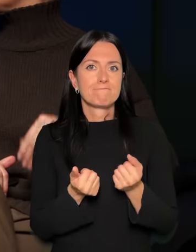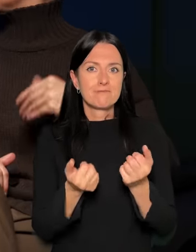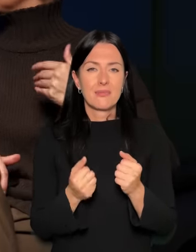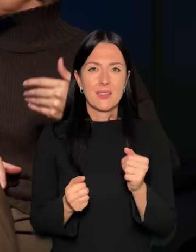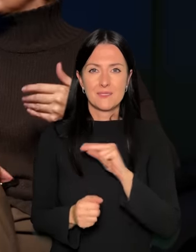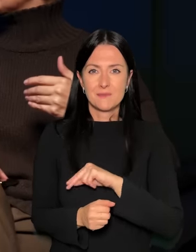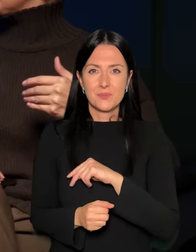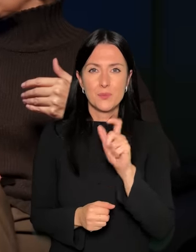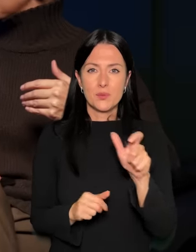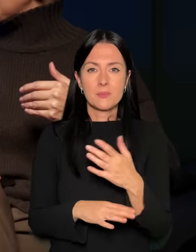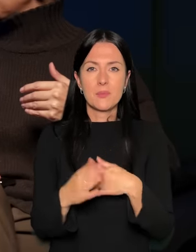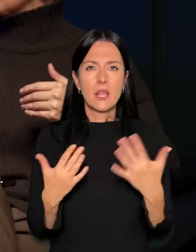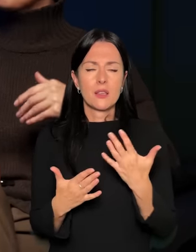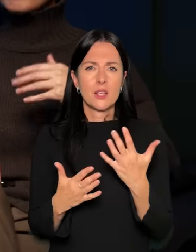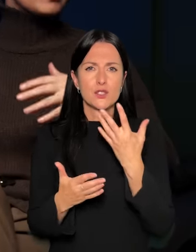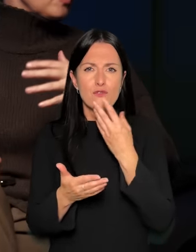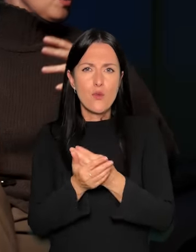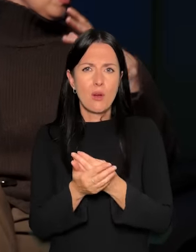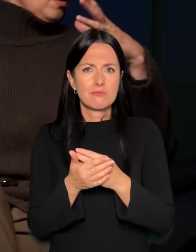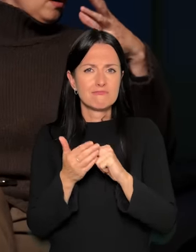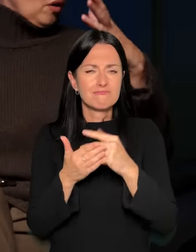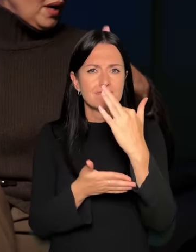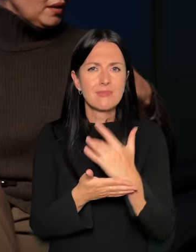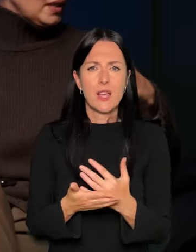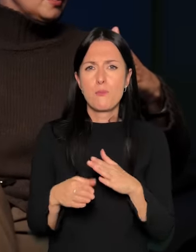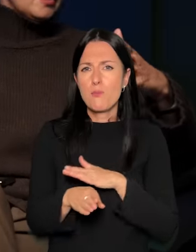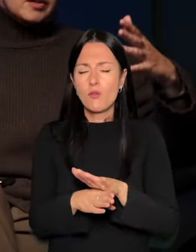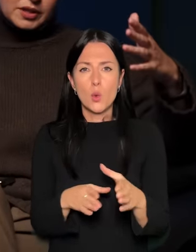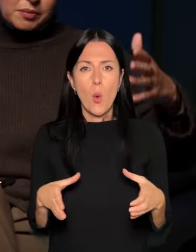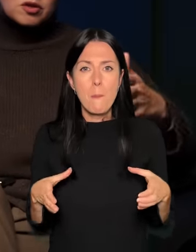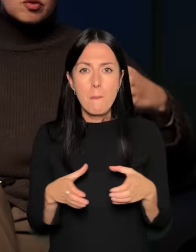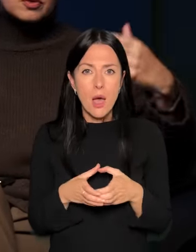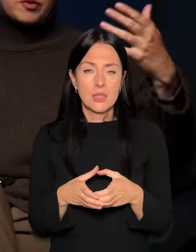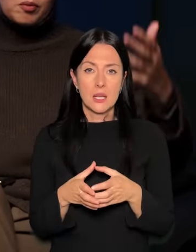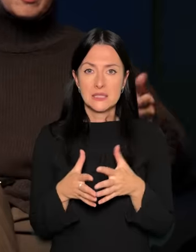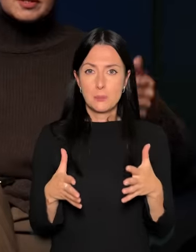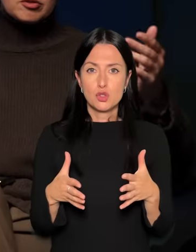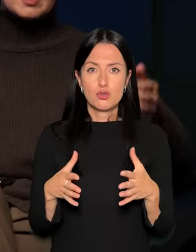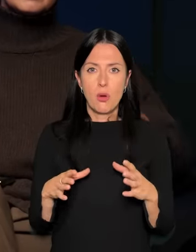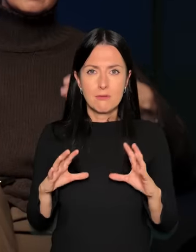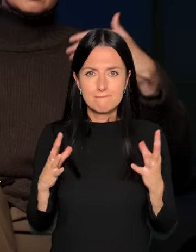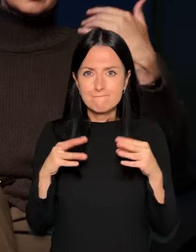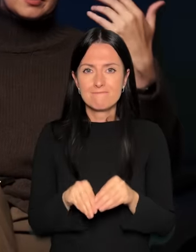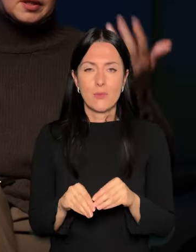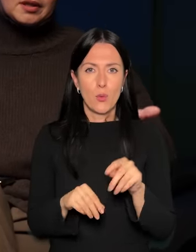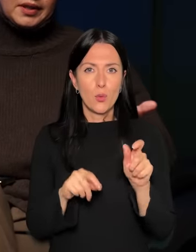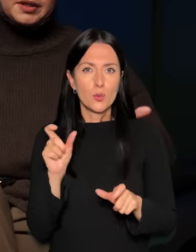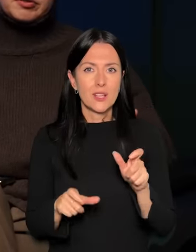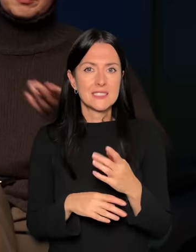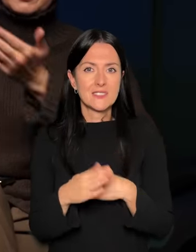but build their concepts and teams mostly composed of people with disabilities.